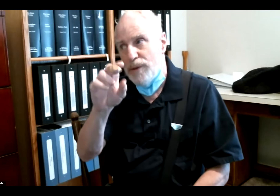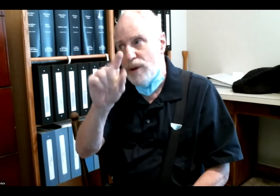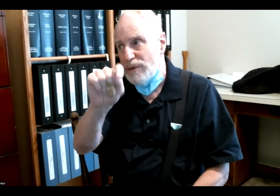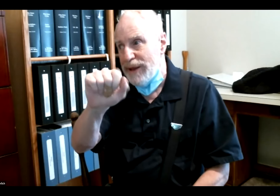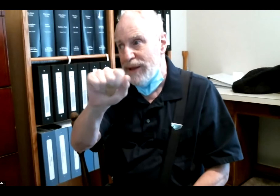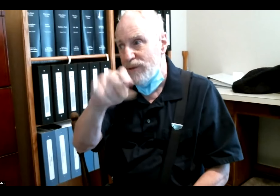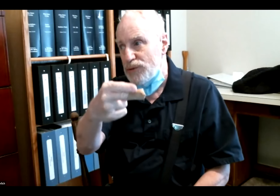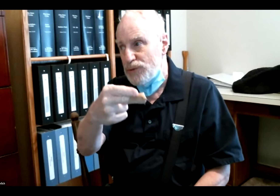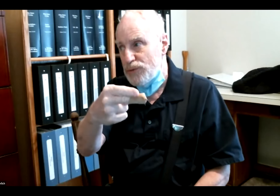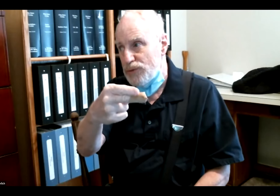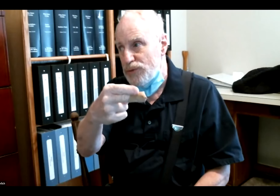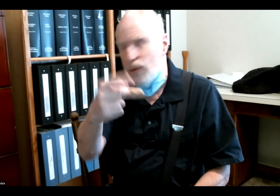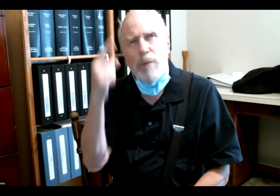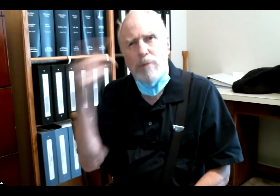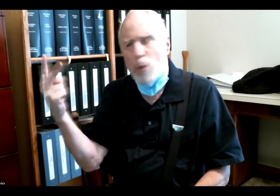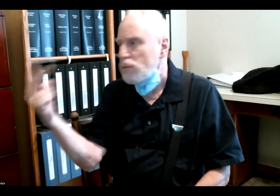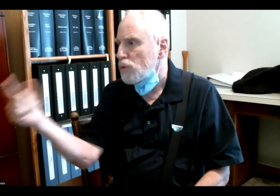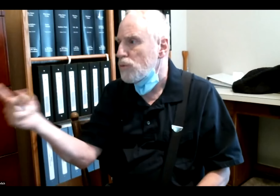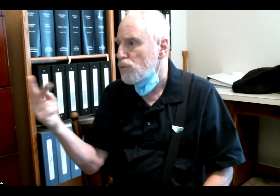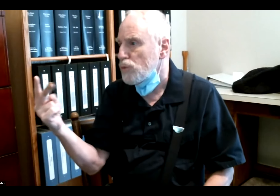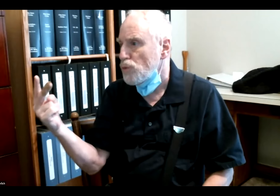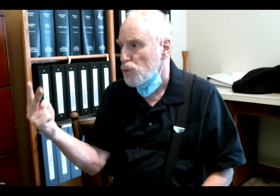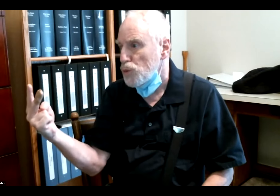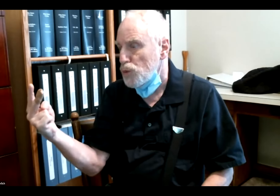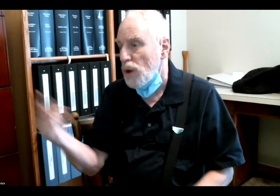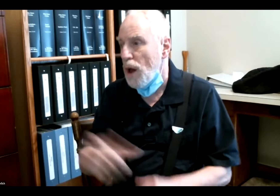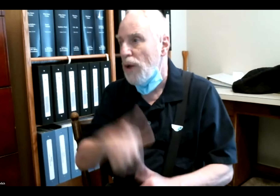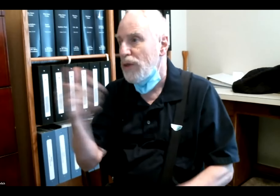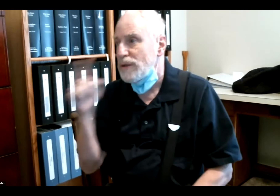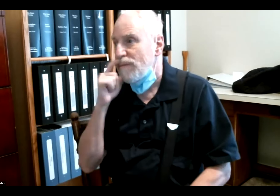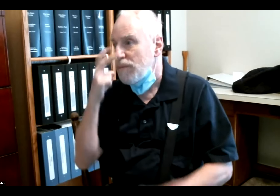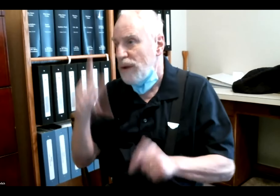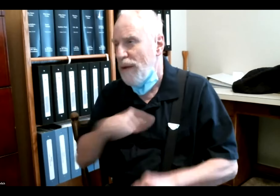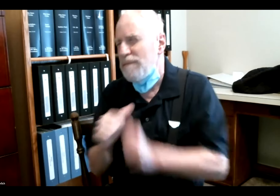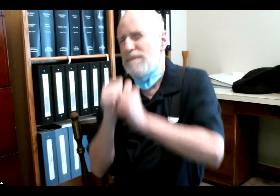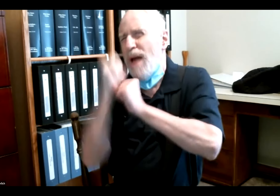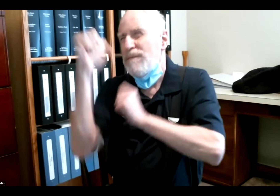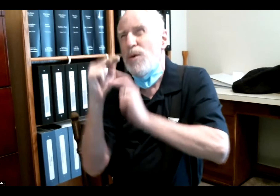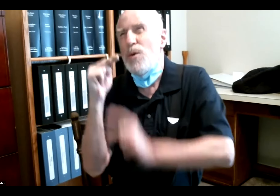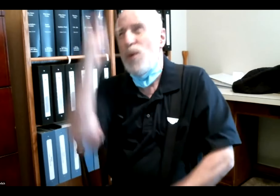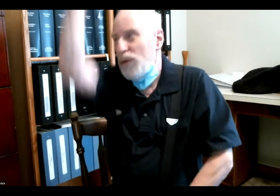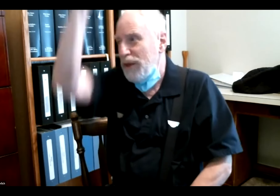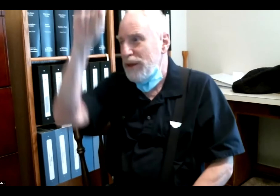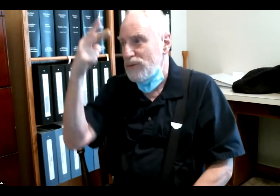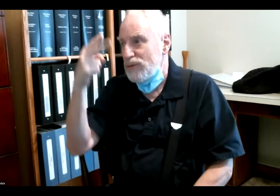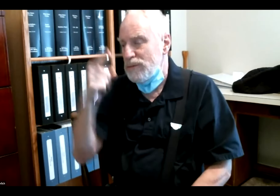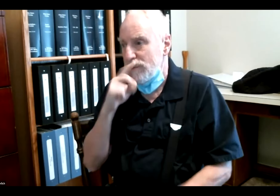I know lives up north. I believe, maybe two of them are up north and another one, from,